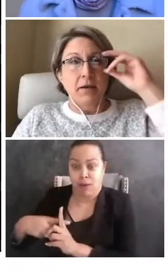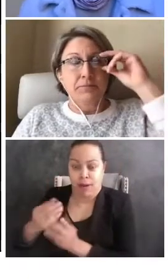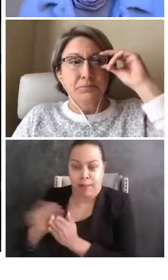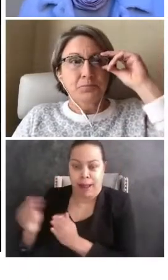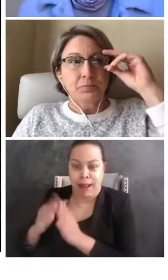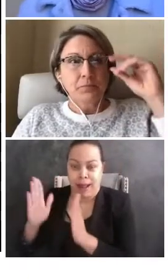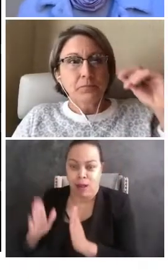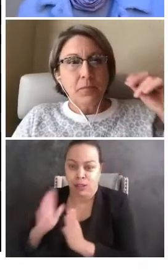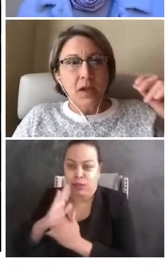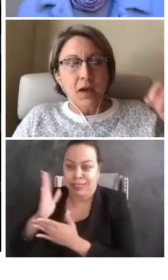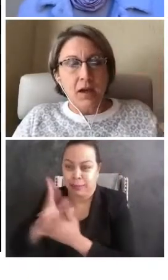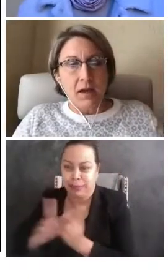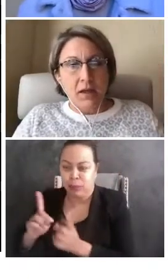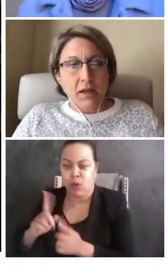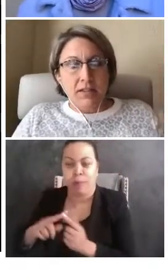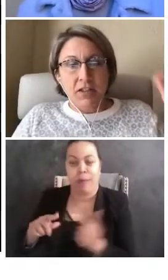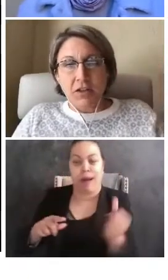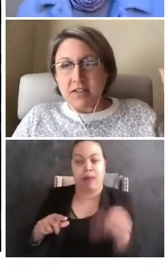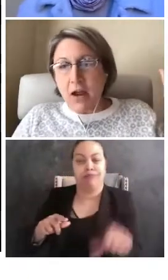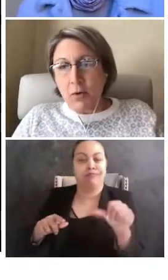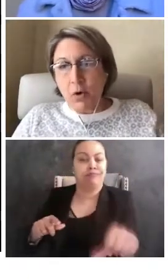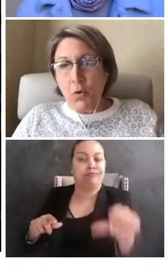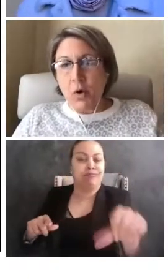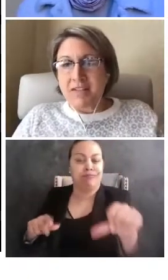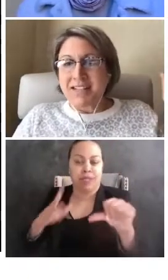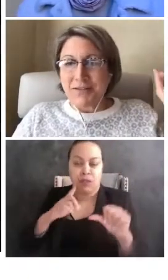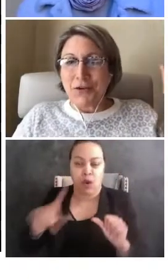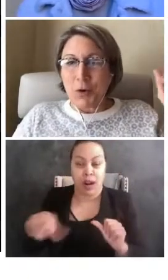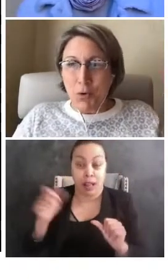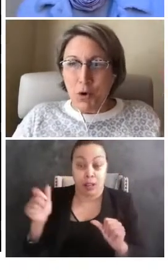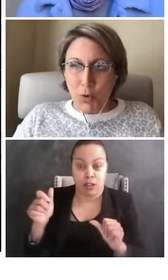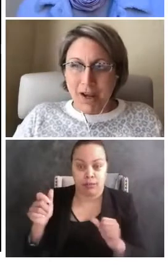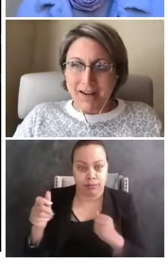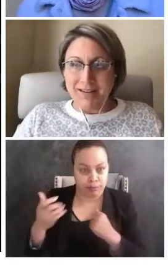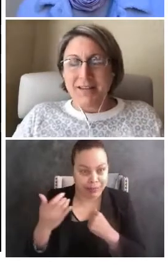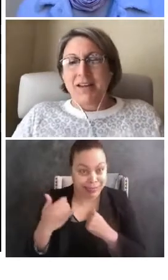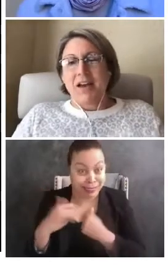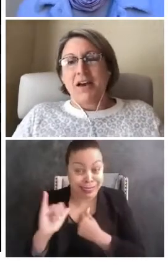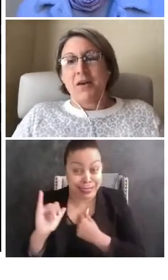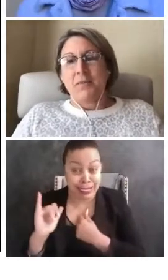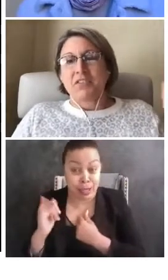others. Still Desirable was if you were poor white.